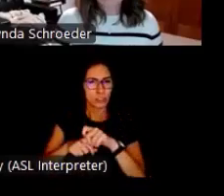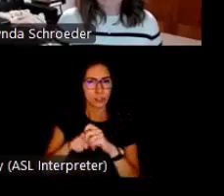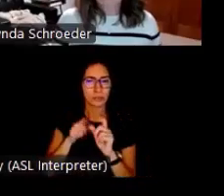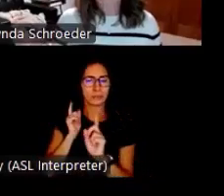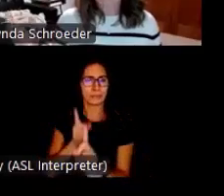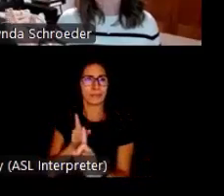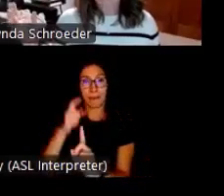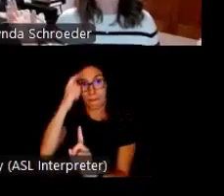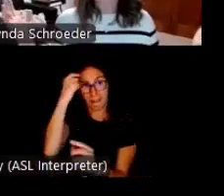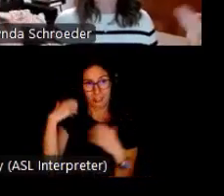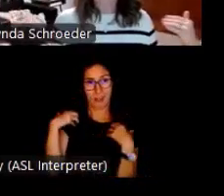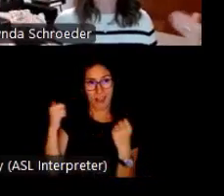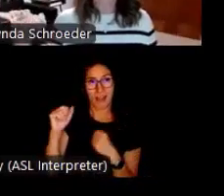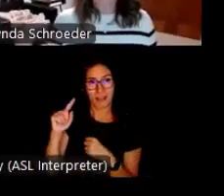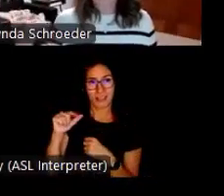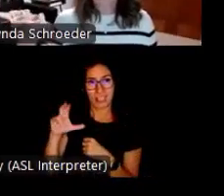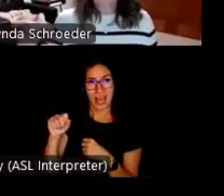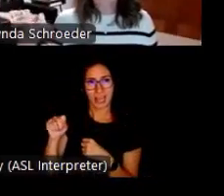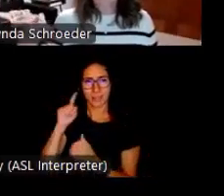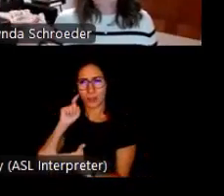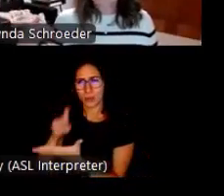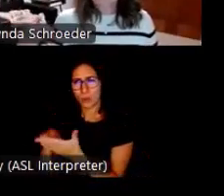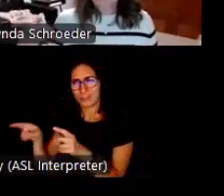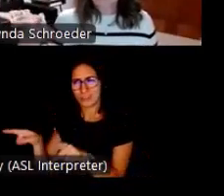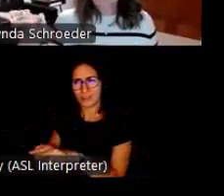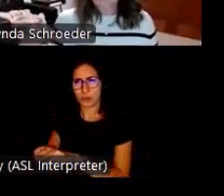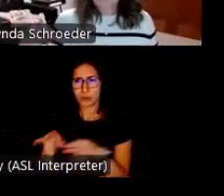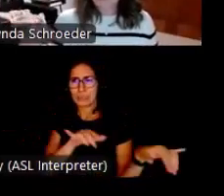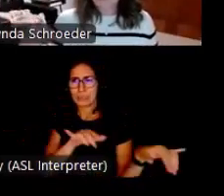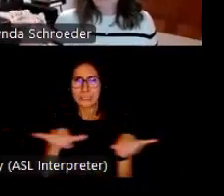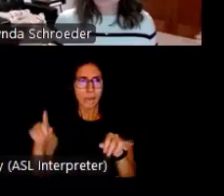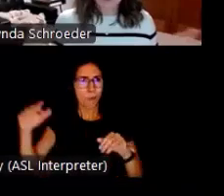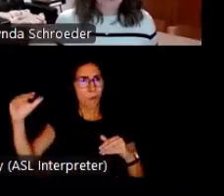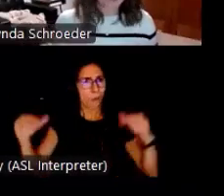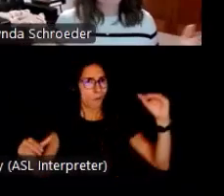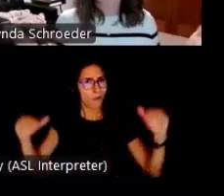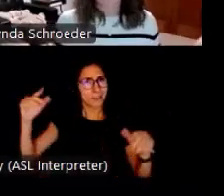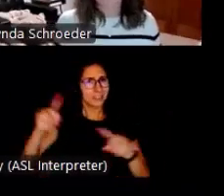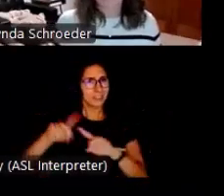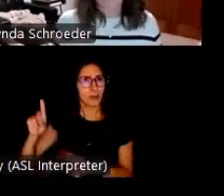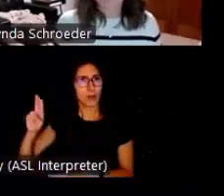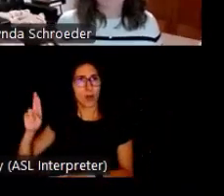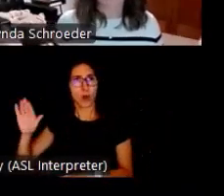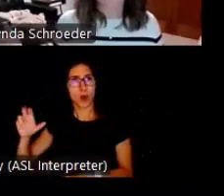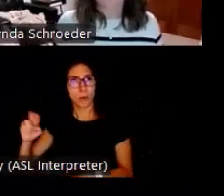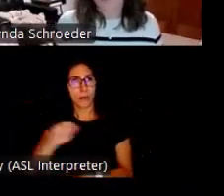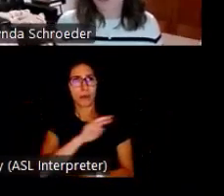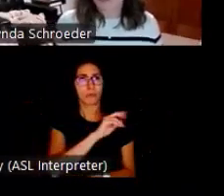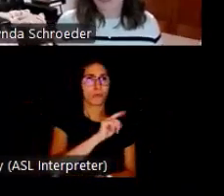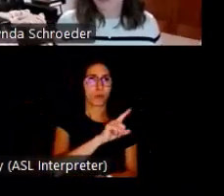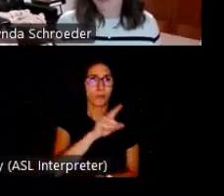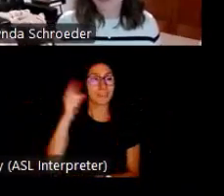but is there variation between urban and rural. Because one legislator said, I'm glad you care about rural, but I care about our state broadly,